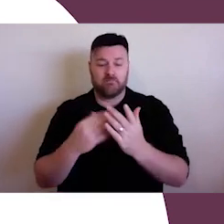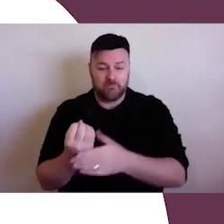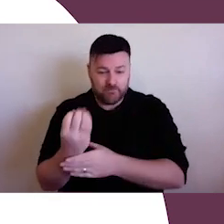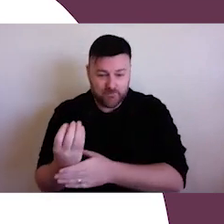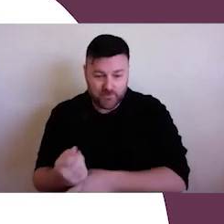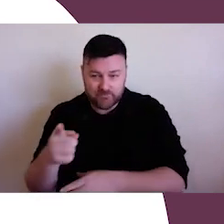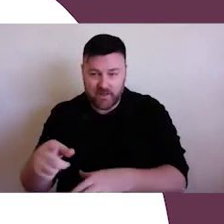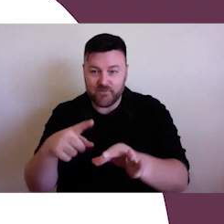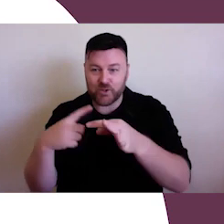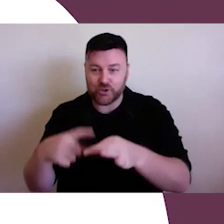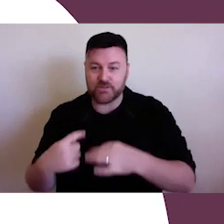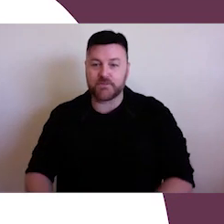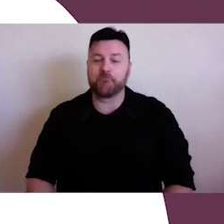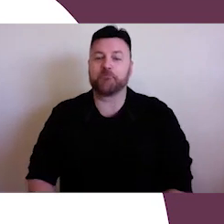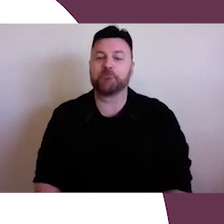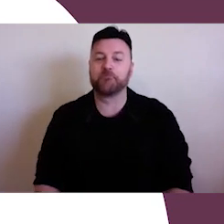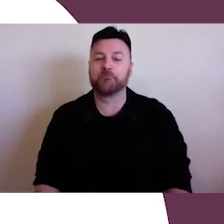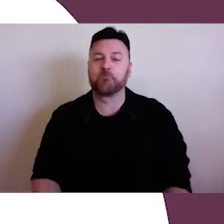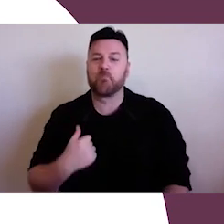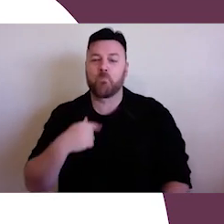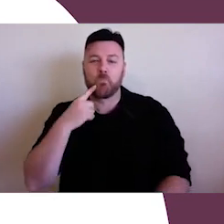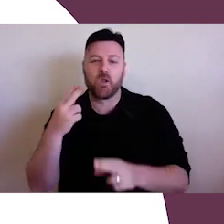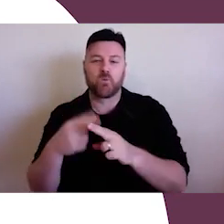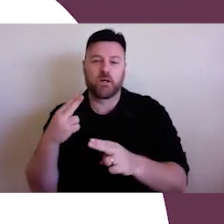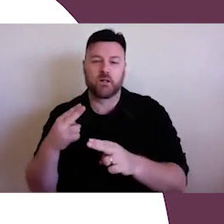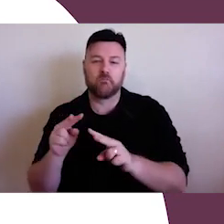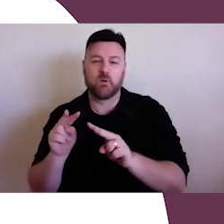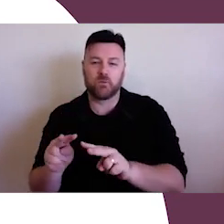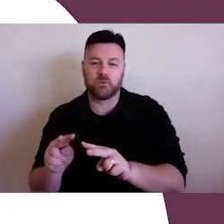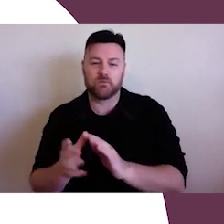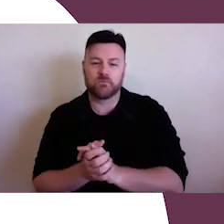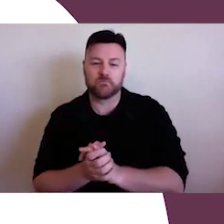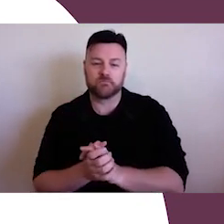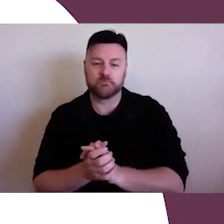now. So maybe just quickly, if you guys, Tom and Ananth, if you have a